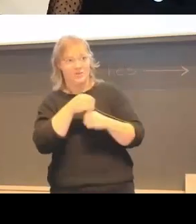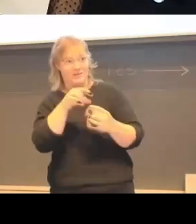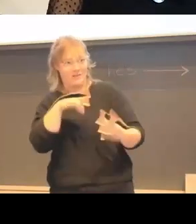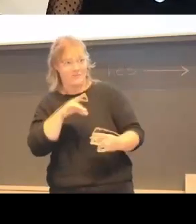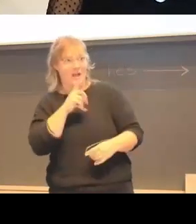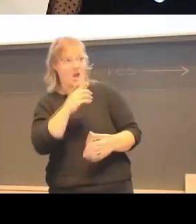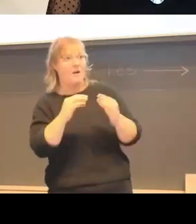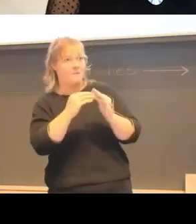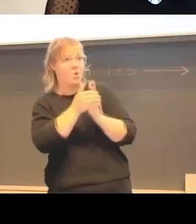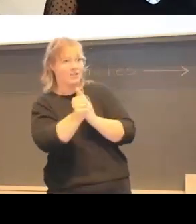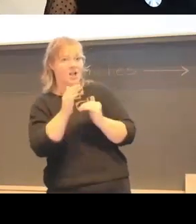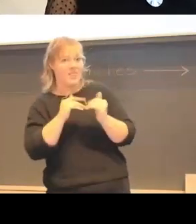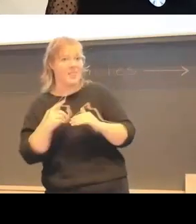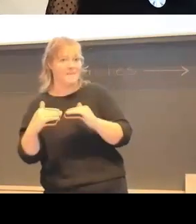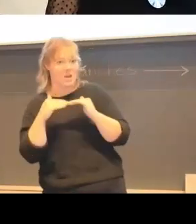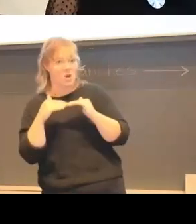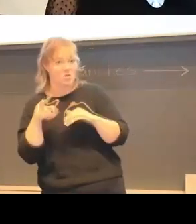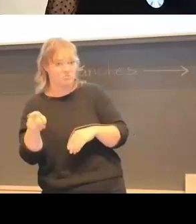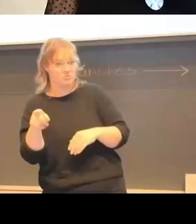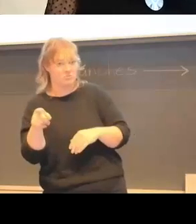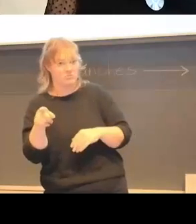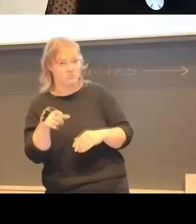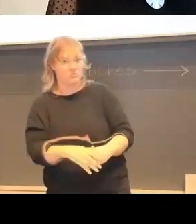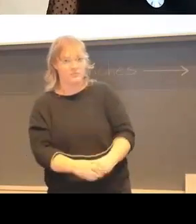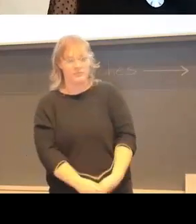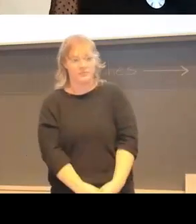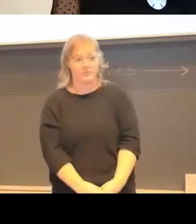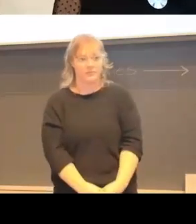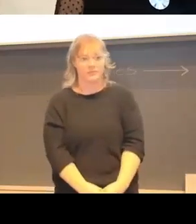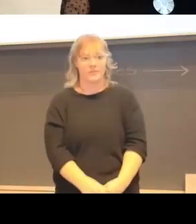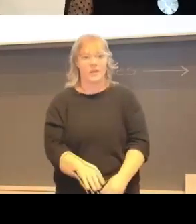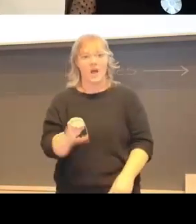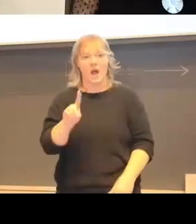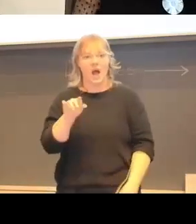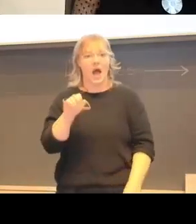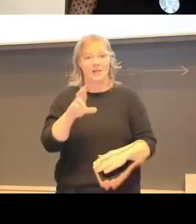the peer did on his or her self assessment looking at the odds ratios for comparisons over the cycles